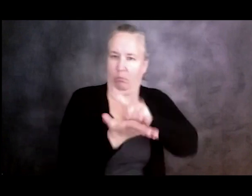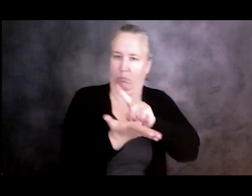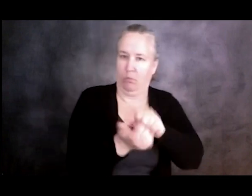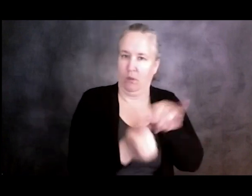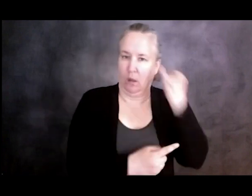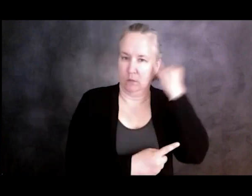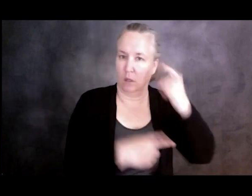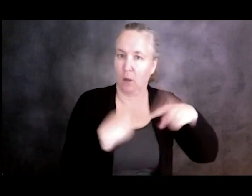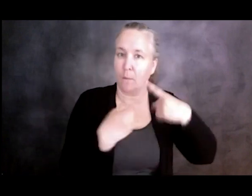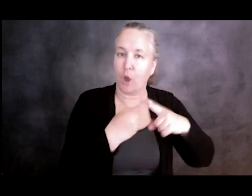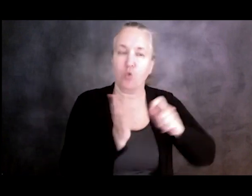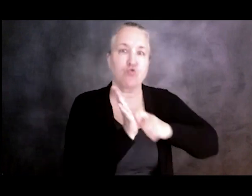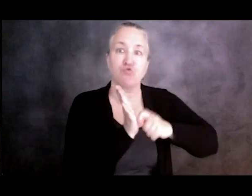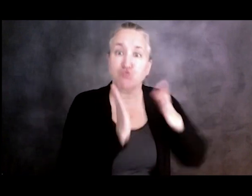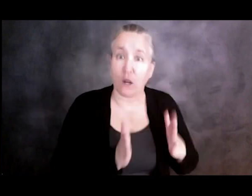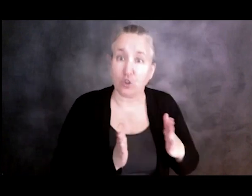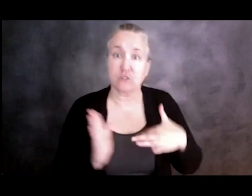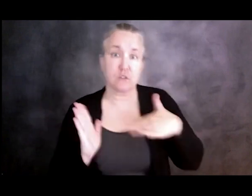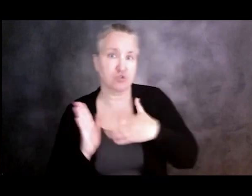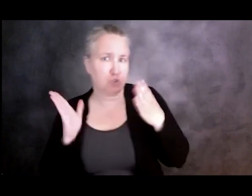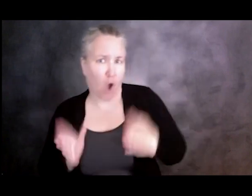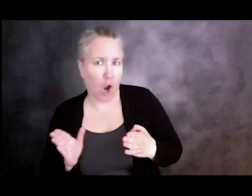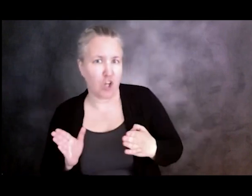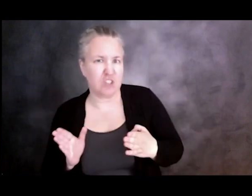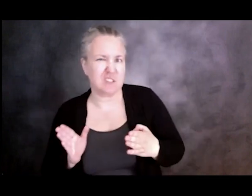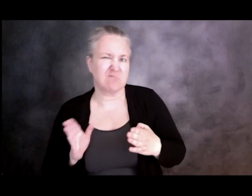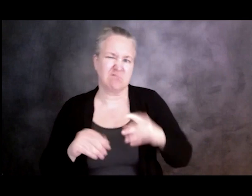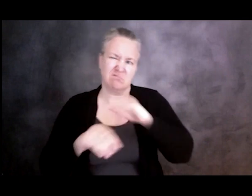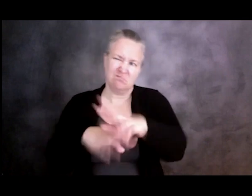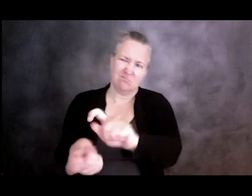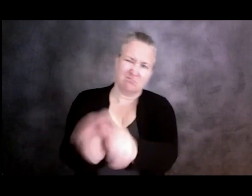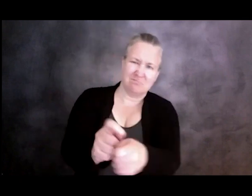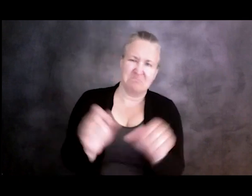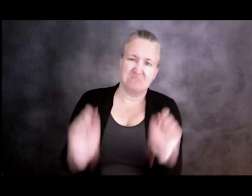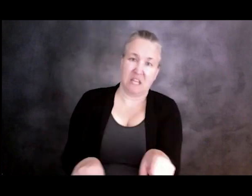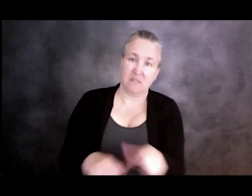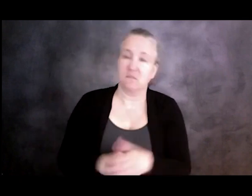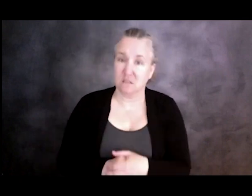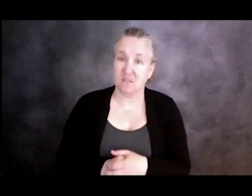that writers and scholars could make a difference. And that was what allowed me to continue on to graduate school.